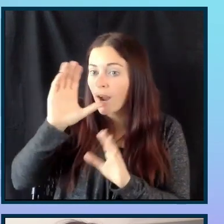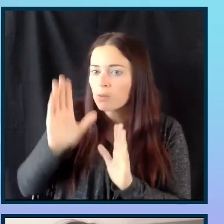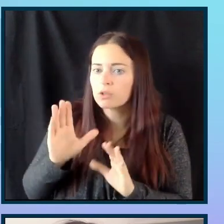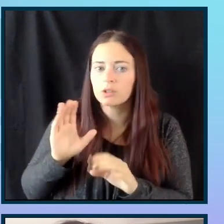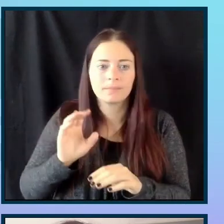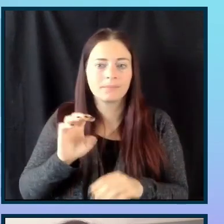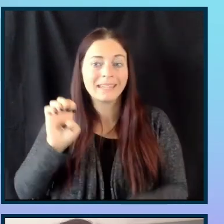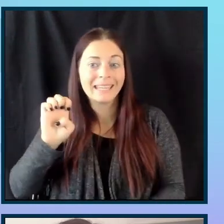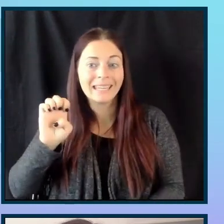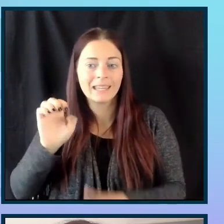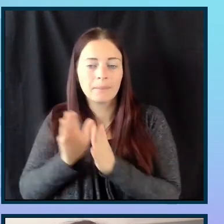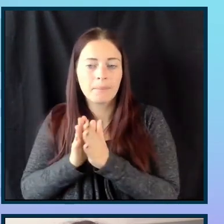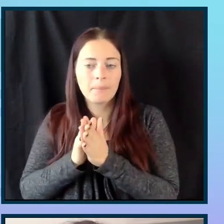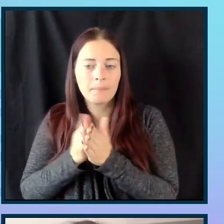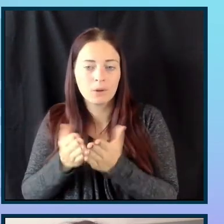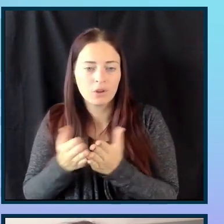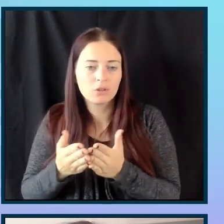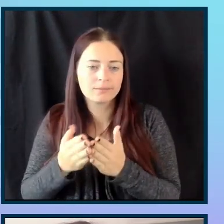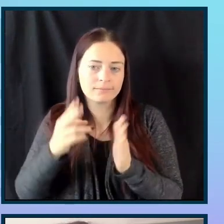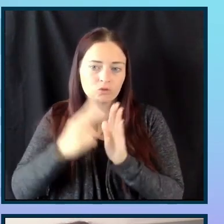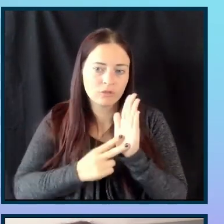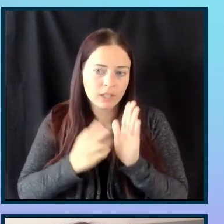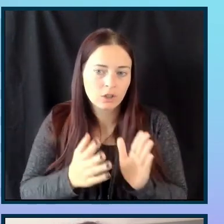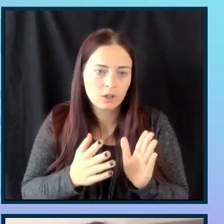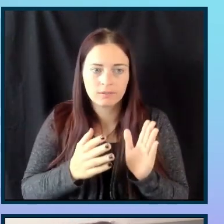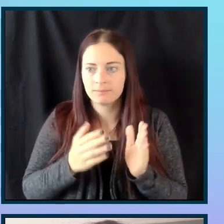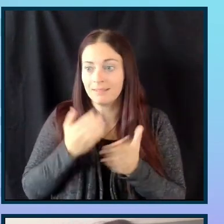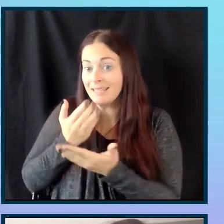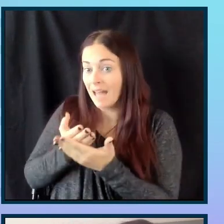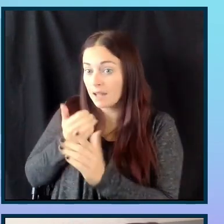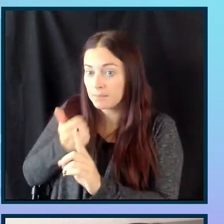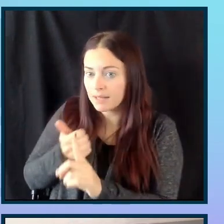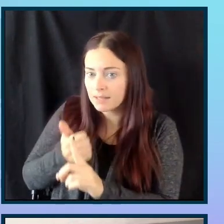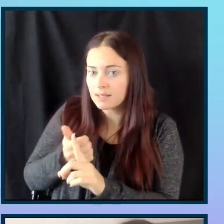or it can be in the document itself. One of those things has to be true.